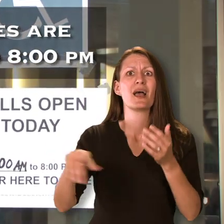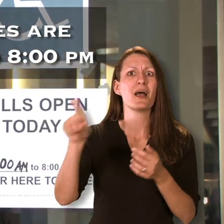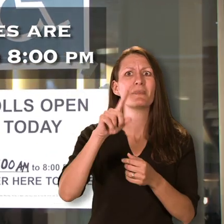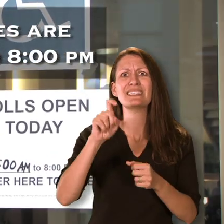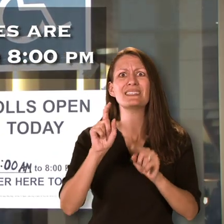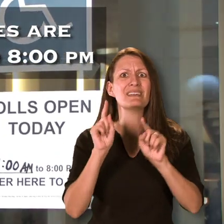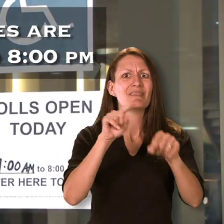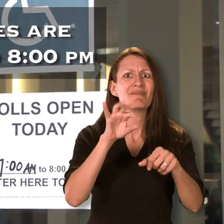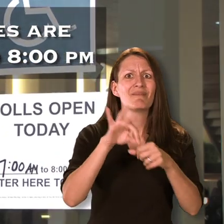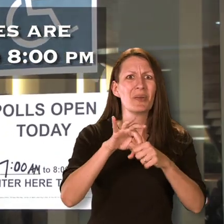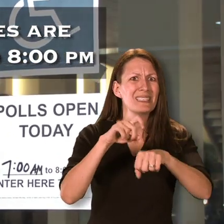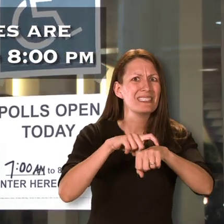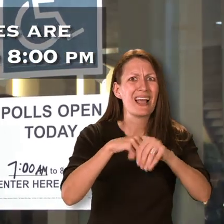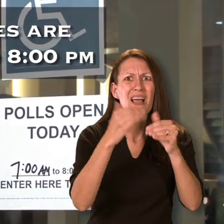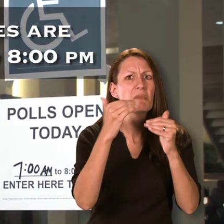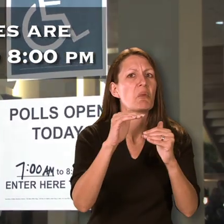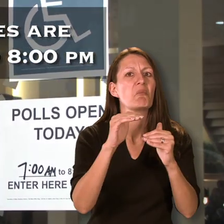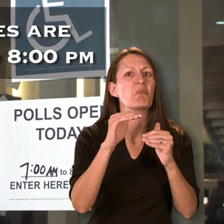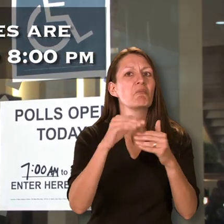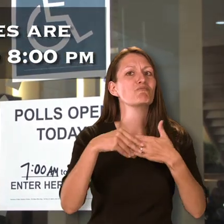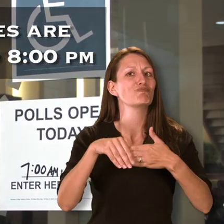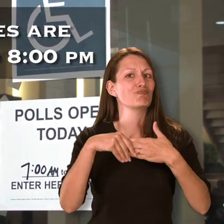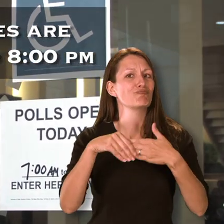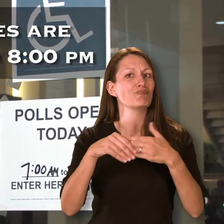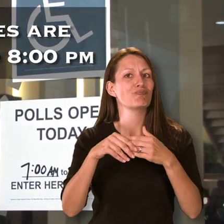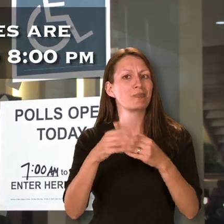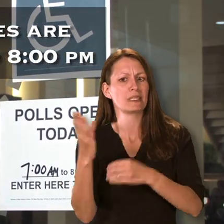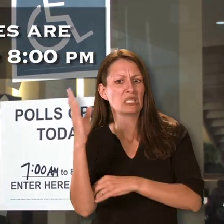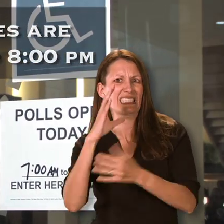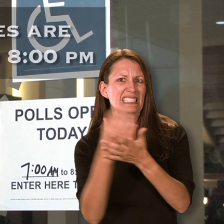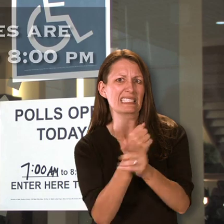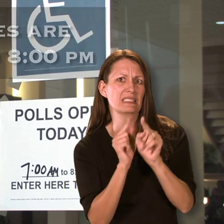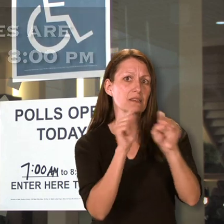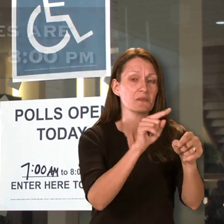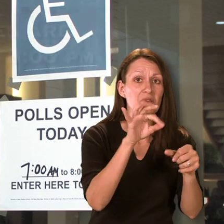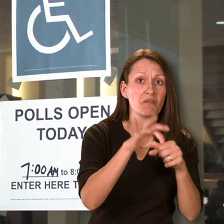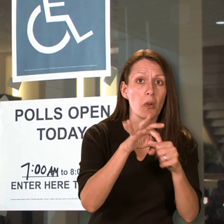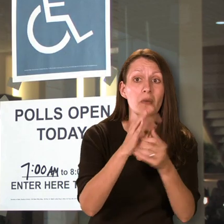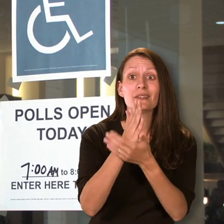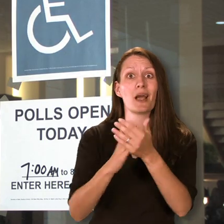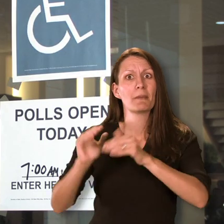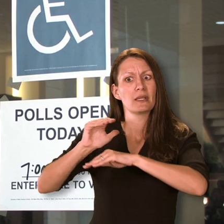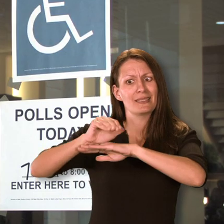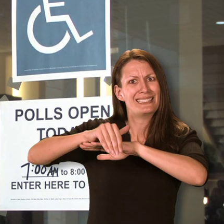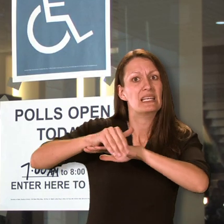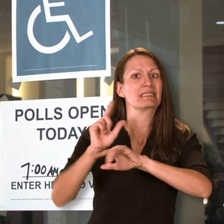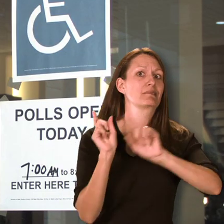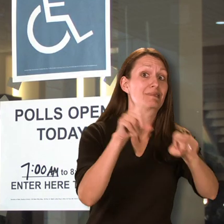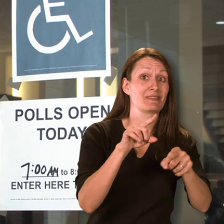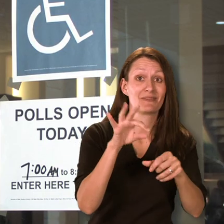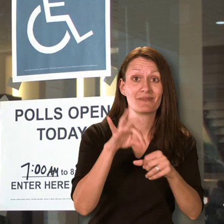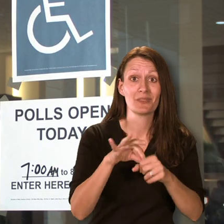when it's convenient for them.